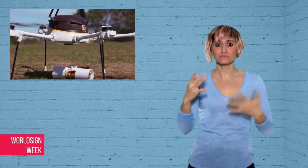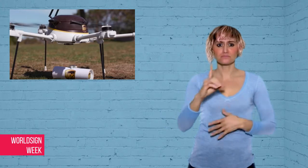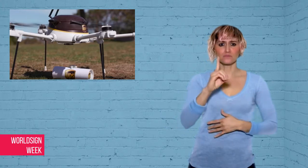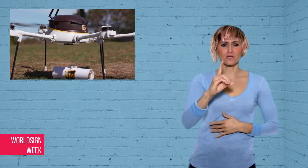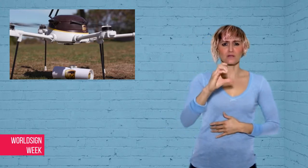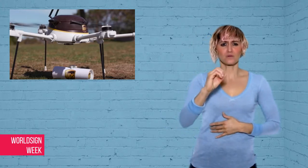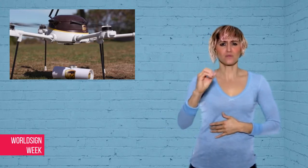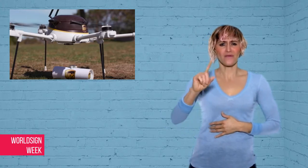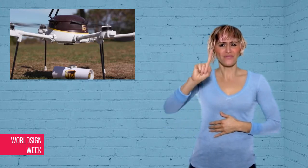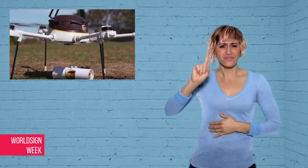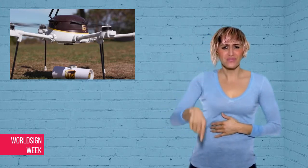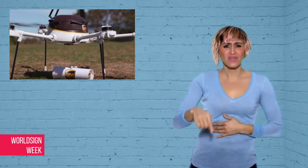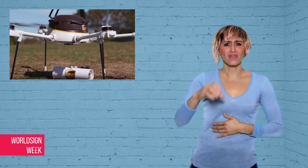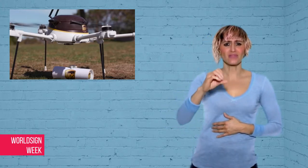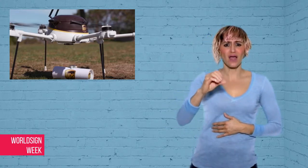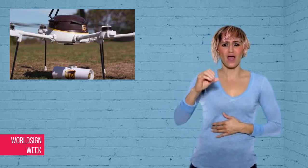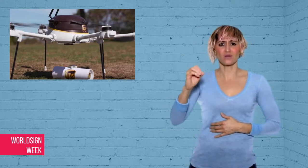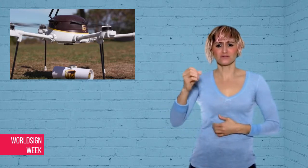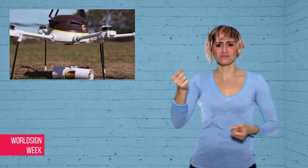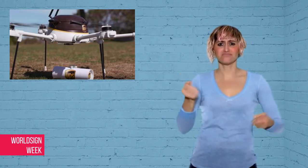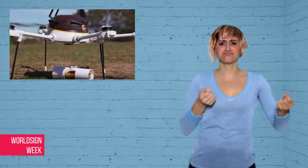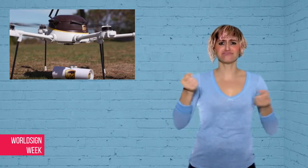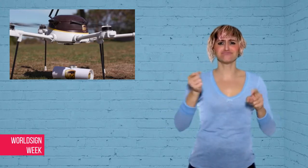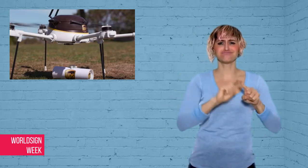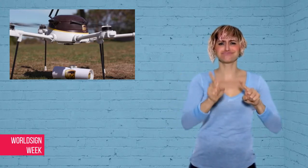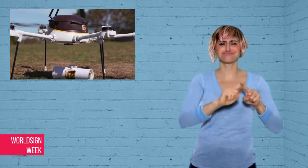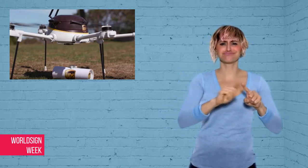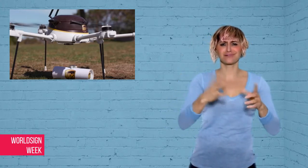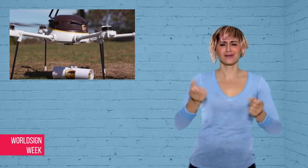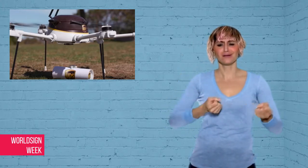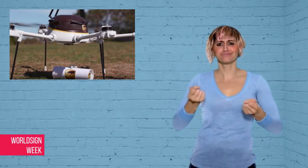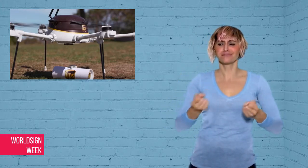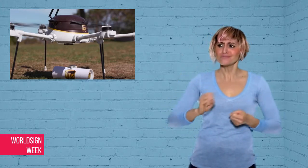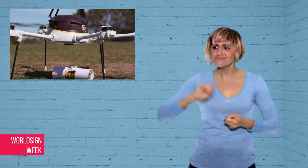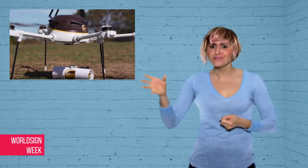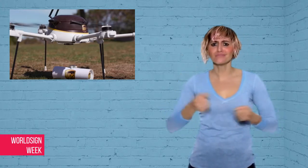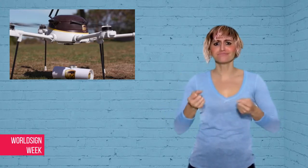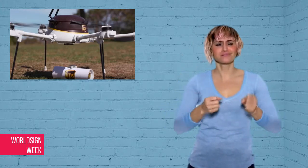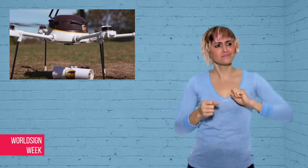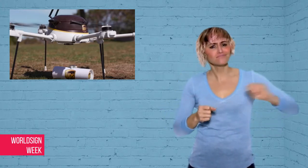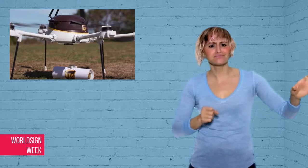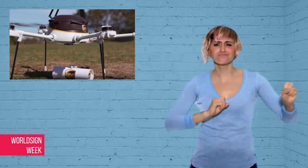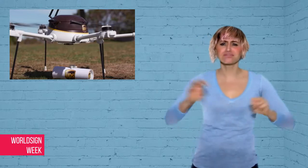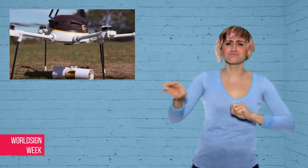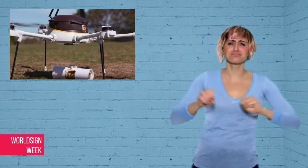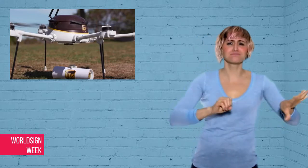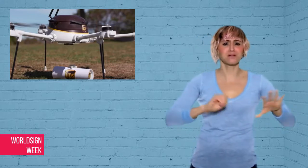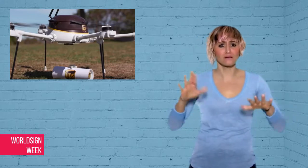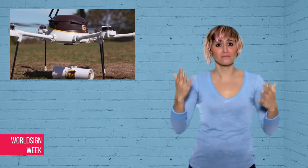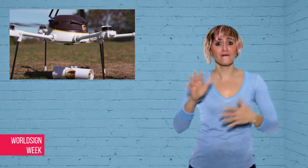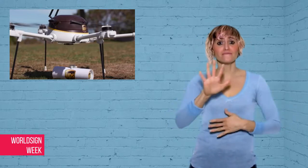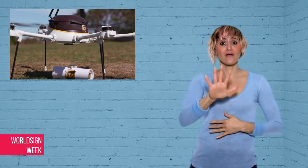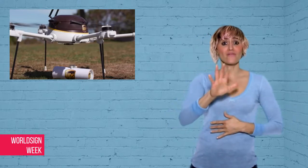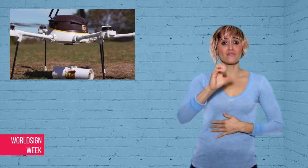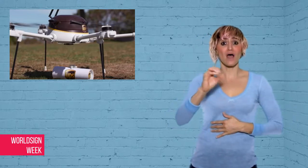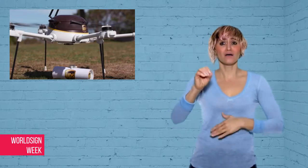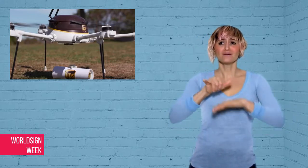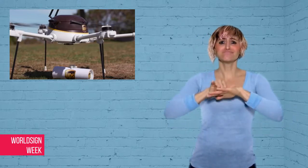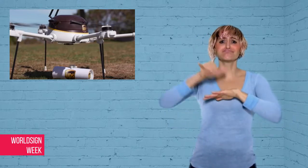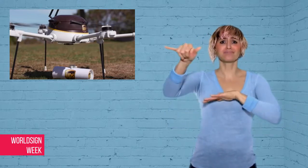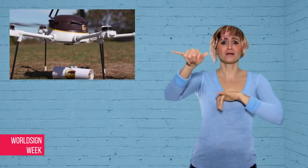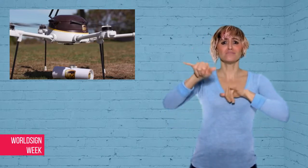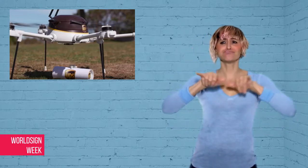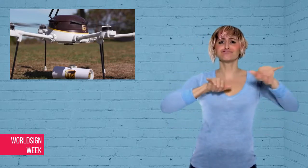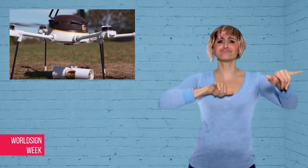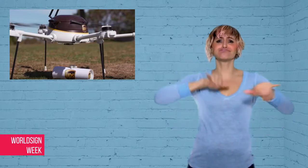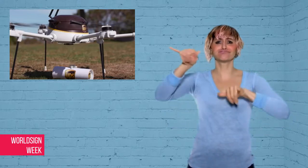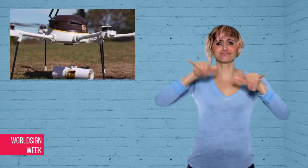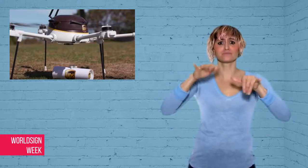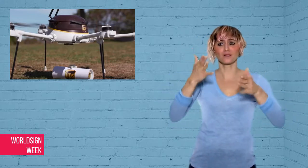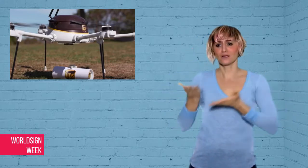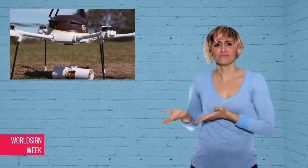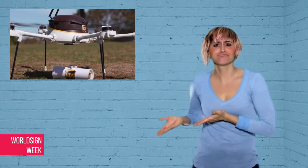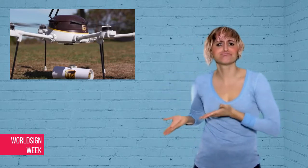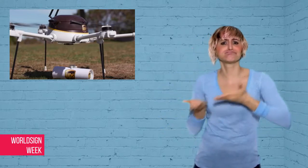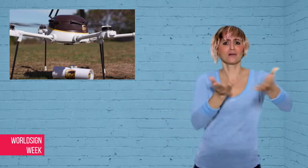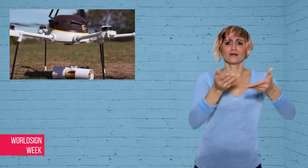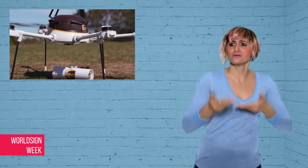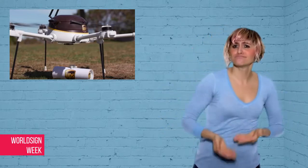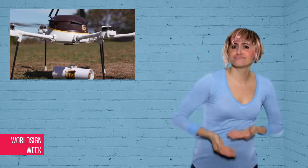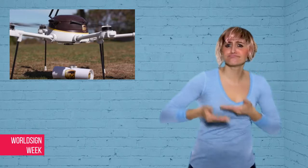companies with over 100,000 vehicles and over 500